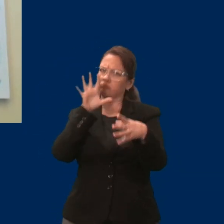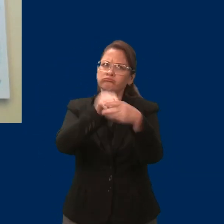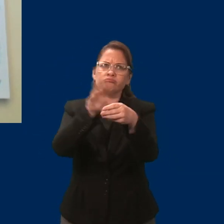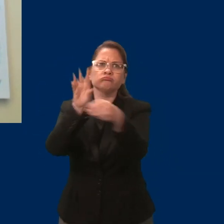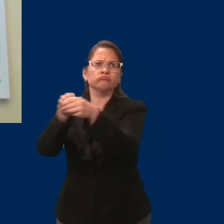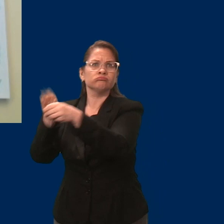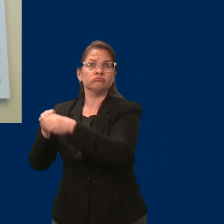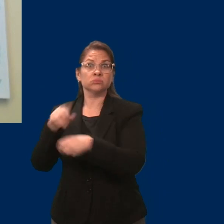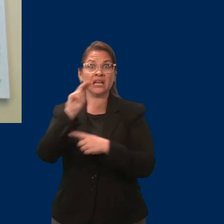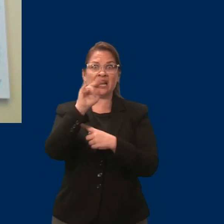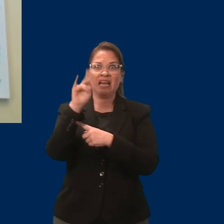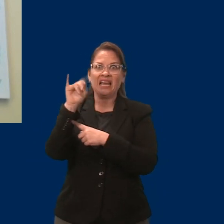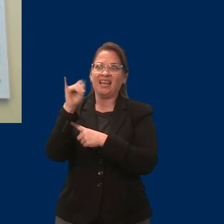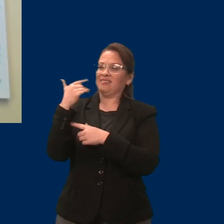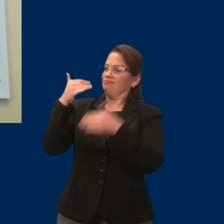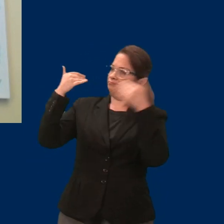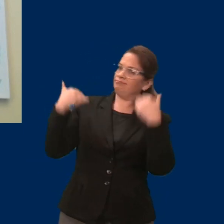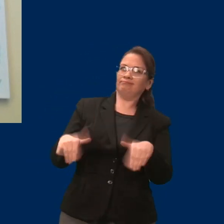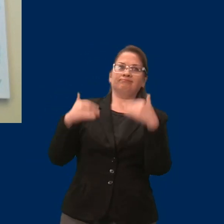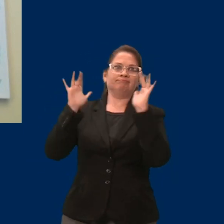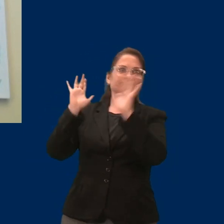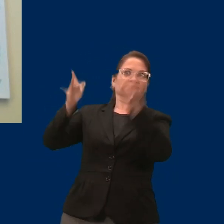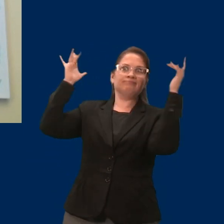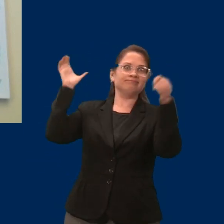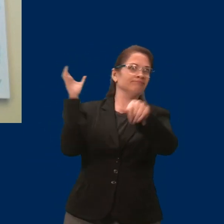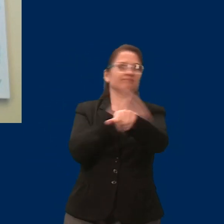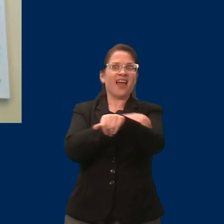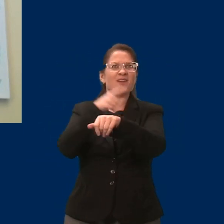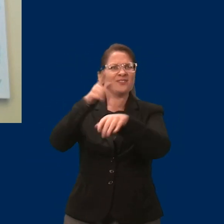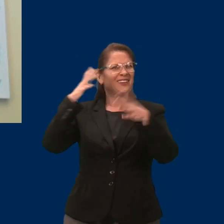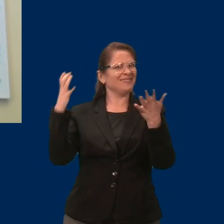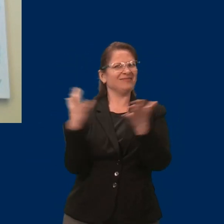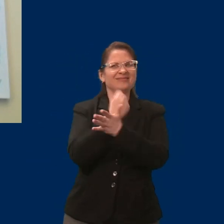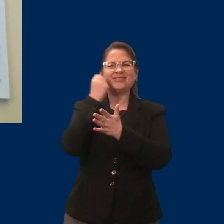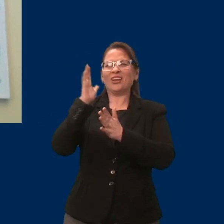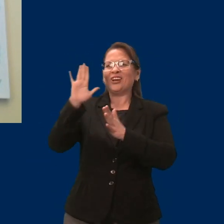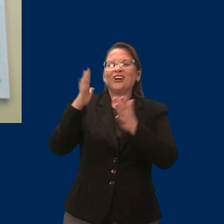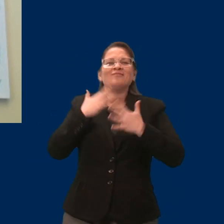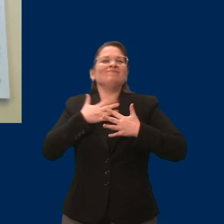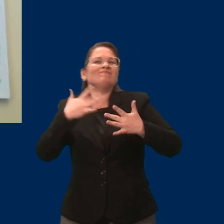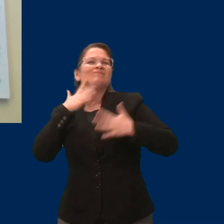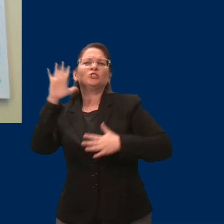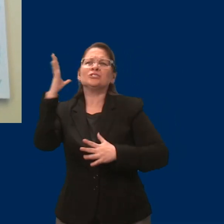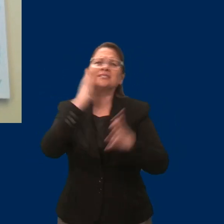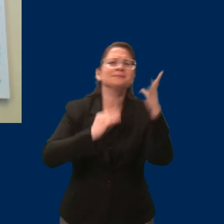experiences to ensure that Minnesotans with disabilities